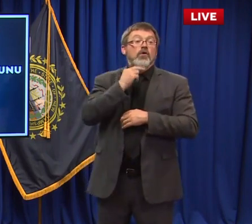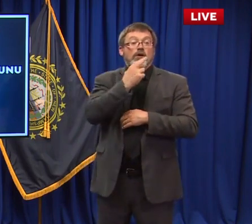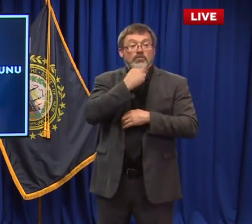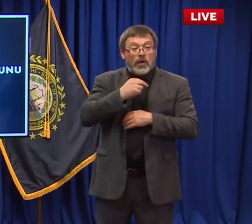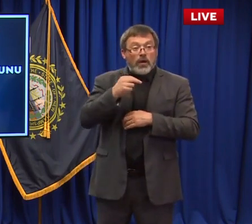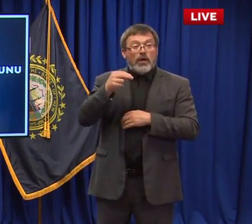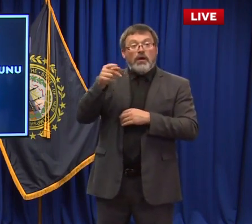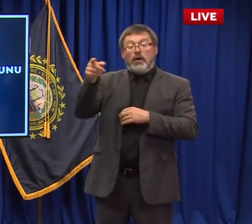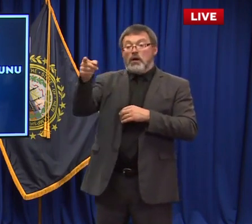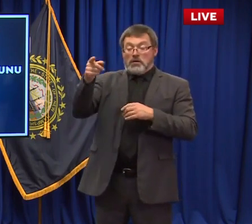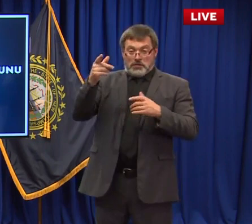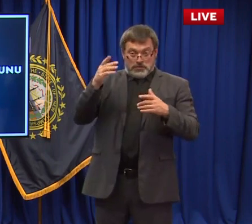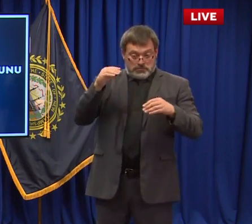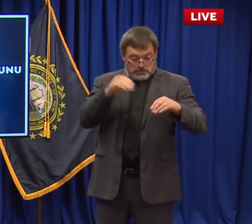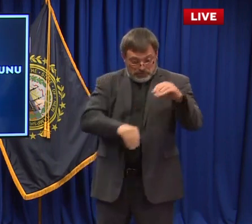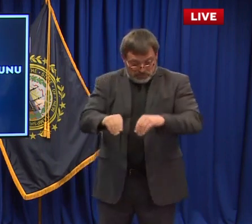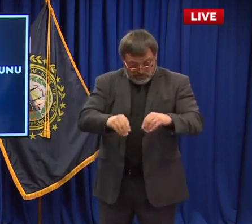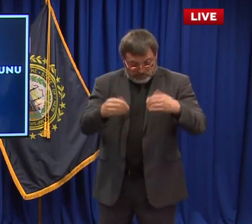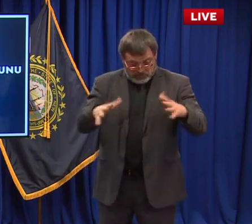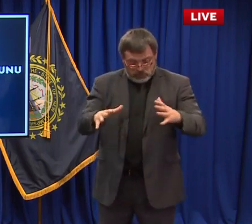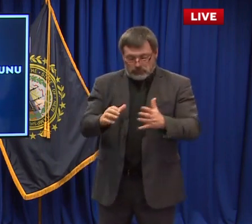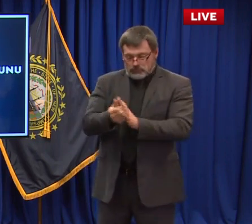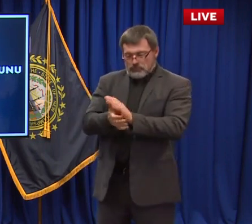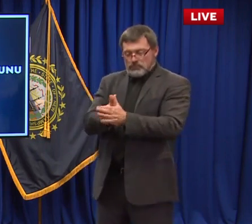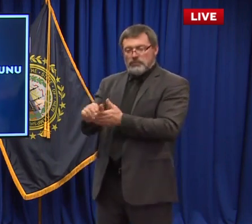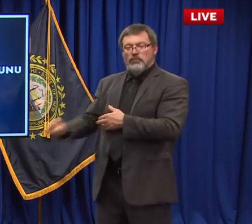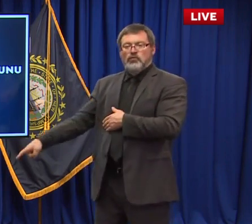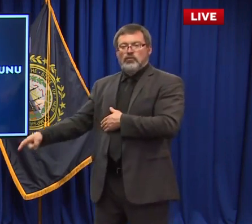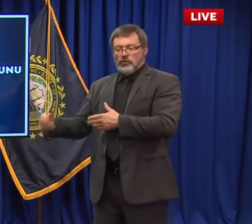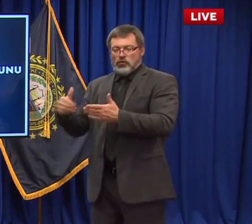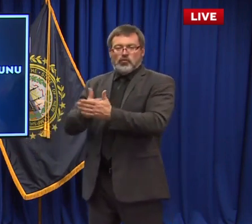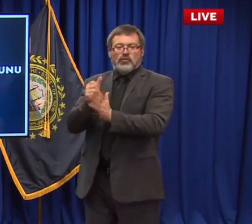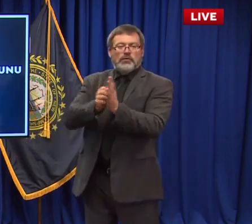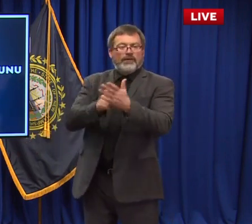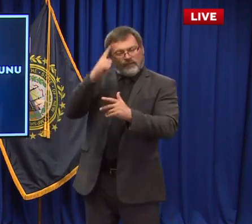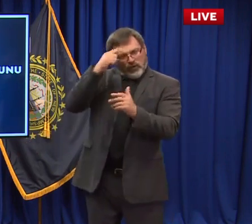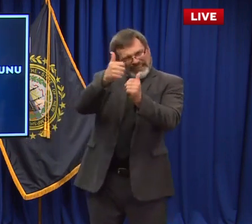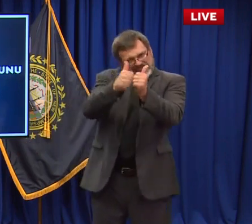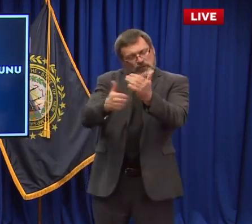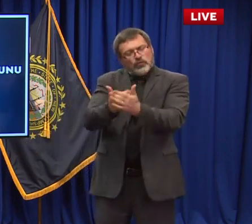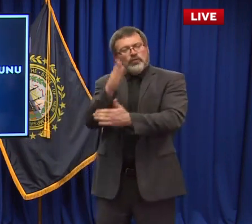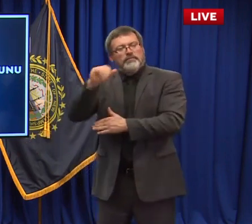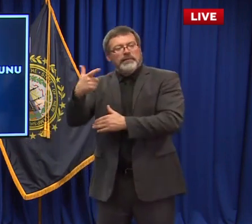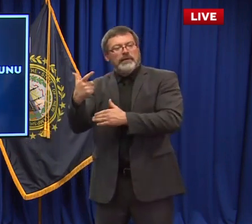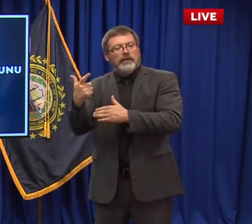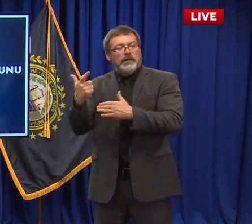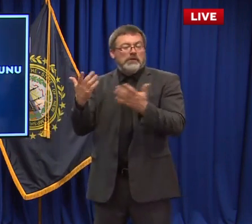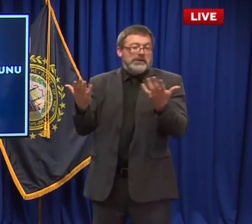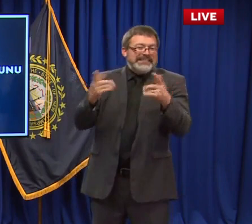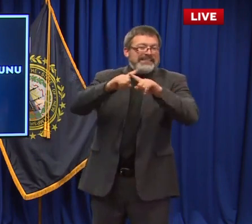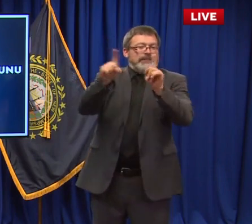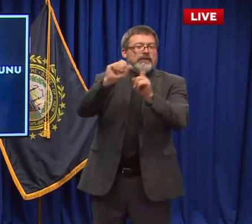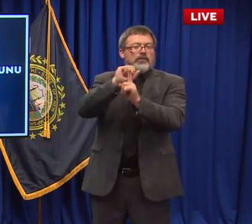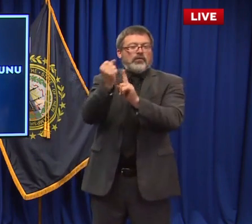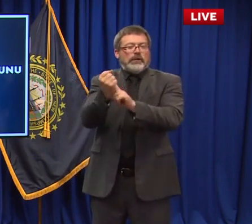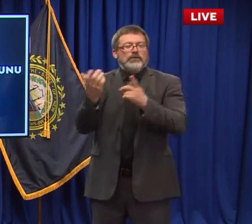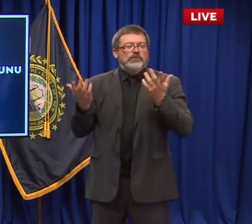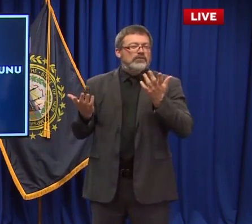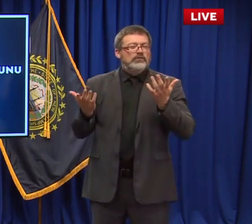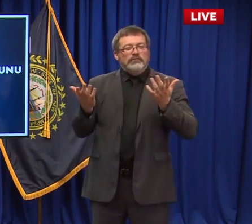I -- MAYBE THAT PARALLELS A LITTLE IN THE RESTAURANT IN TERMS OF MAKING SURE THEY’RE CHANGING THEIR GLOVES AND WHATNOT.